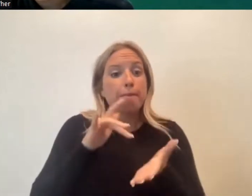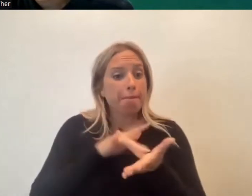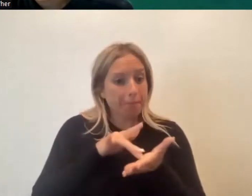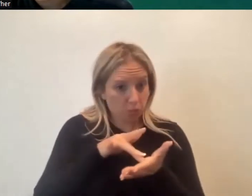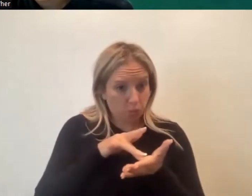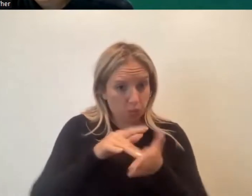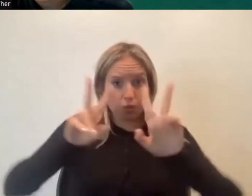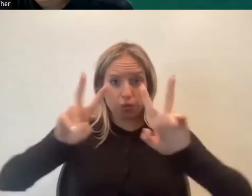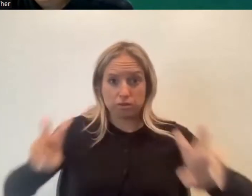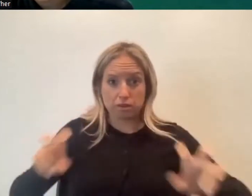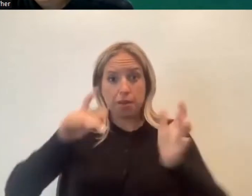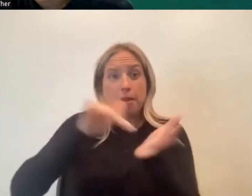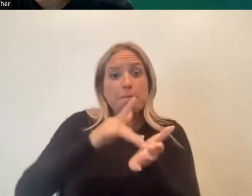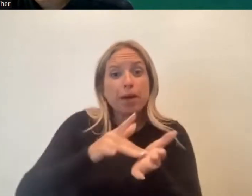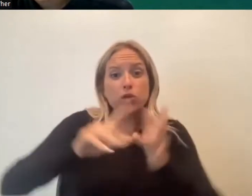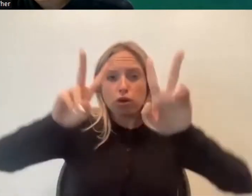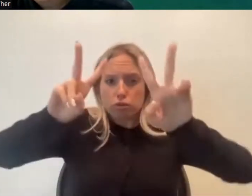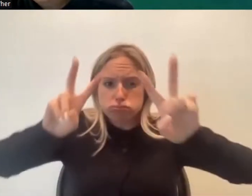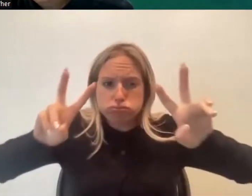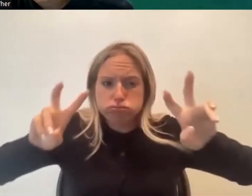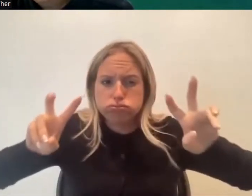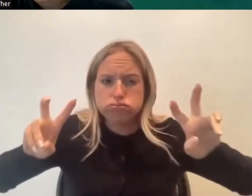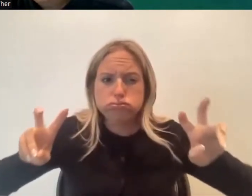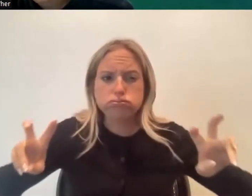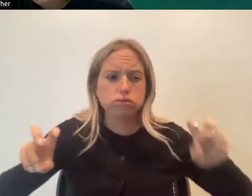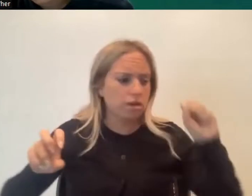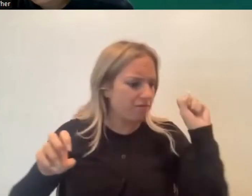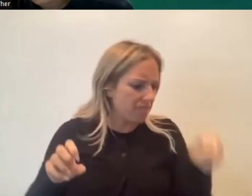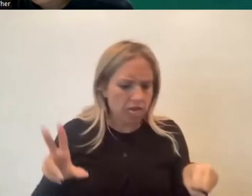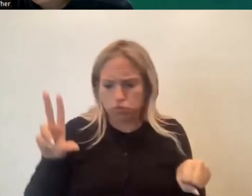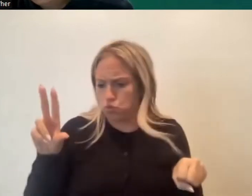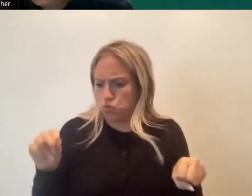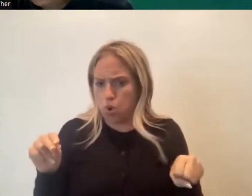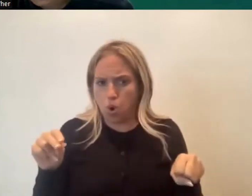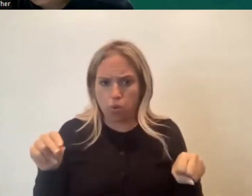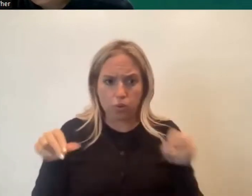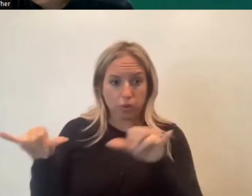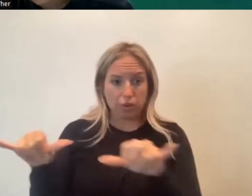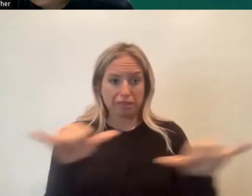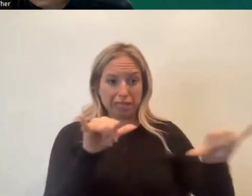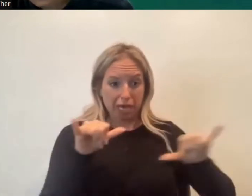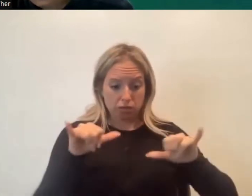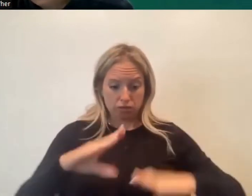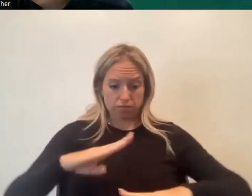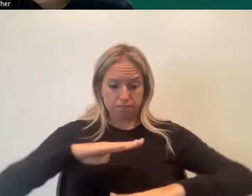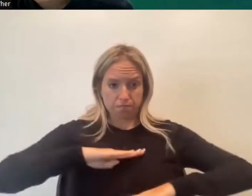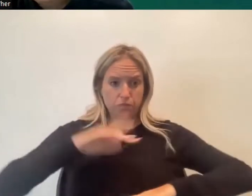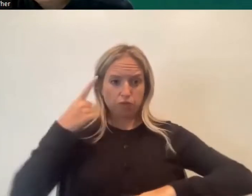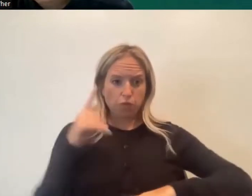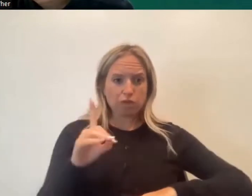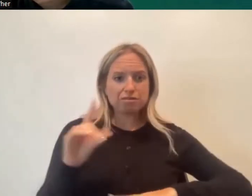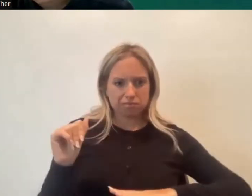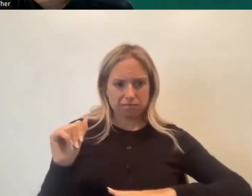A medical review of whether or not somebody meets their standard of disability, but they do consider a couple other things.